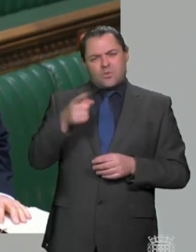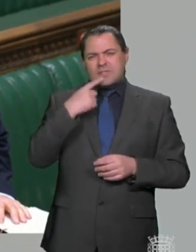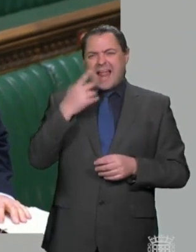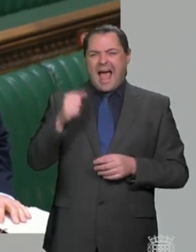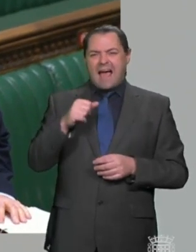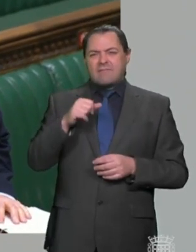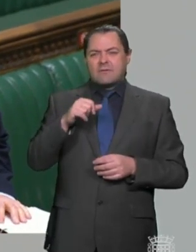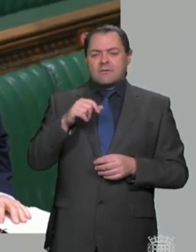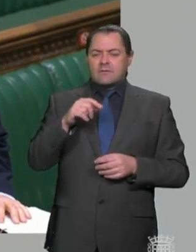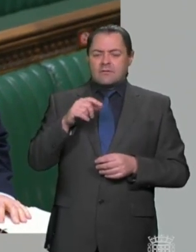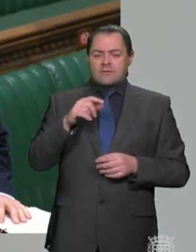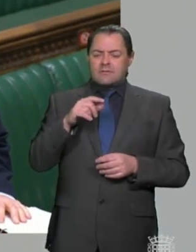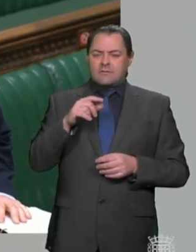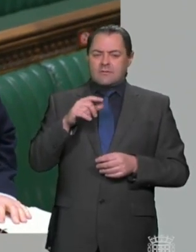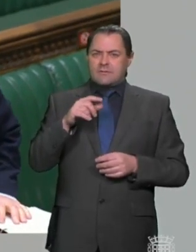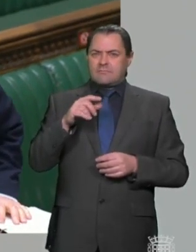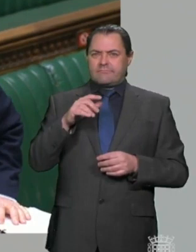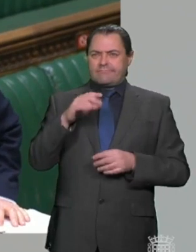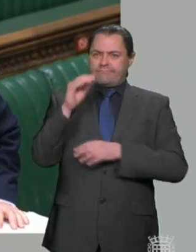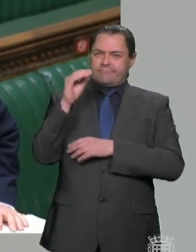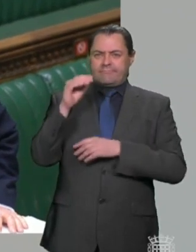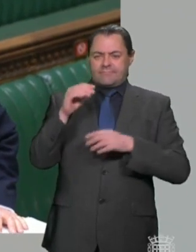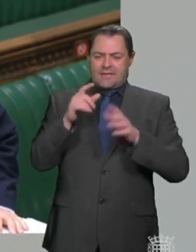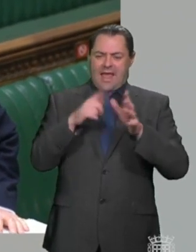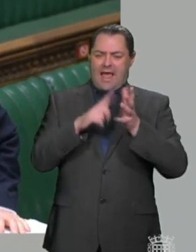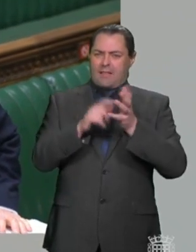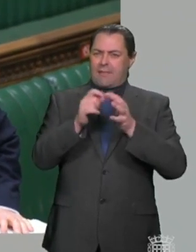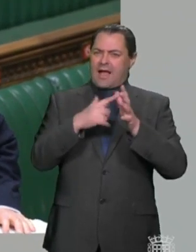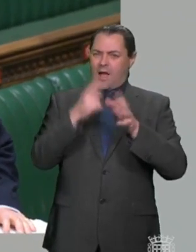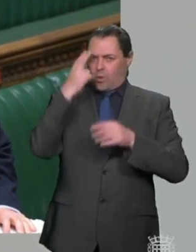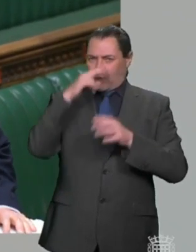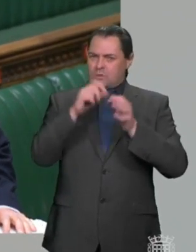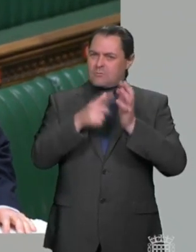but, more importantly, we want to support tourism in his constituency, which is why we